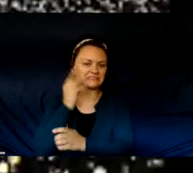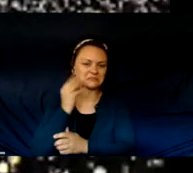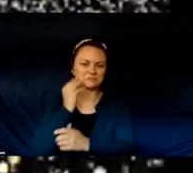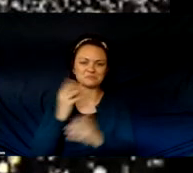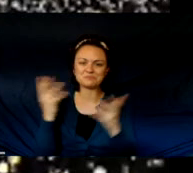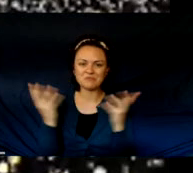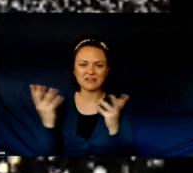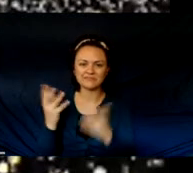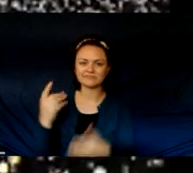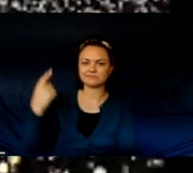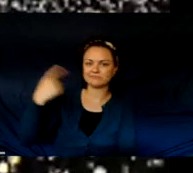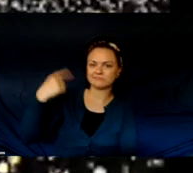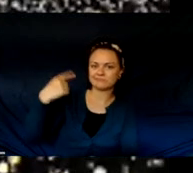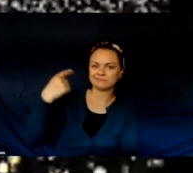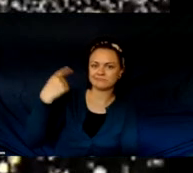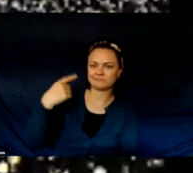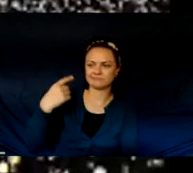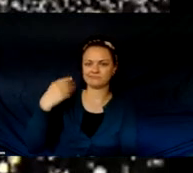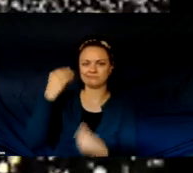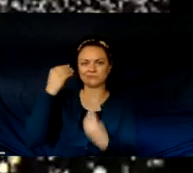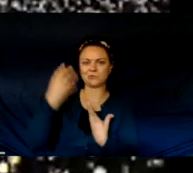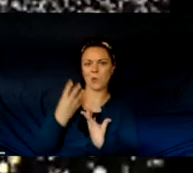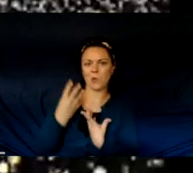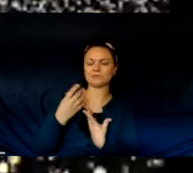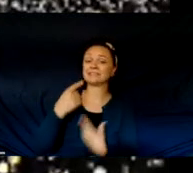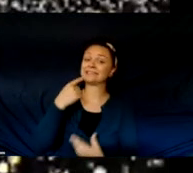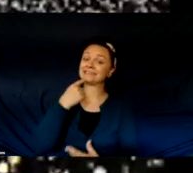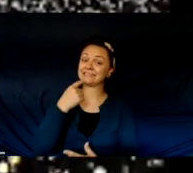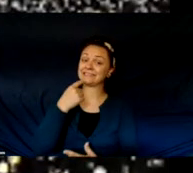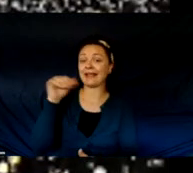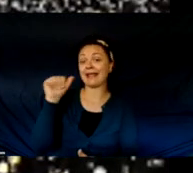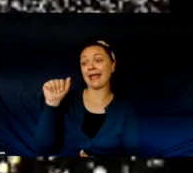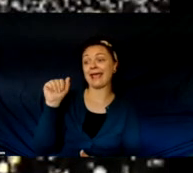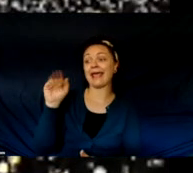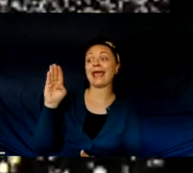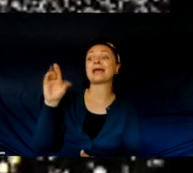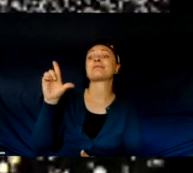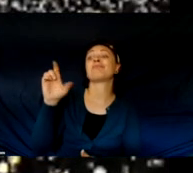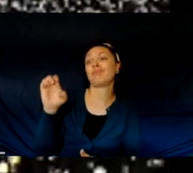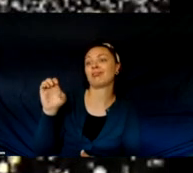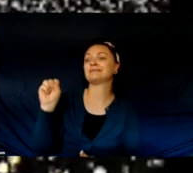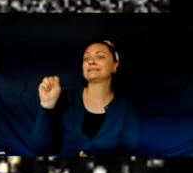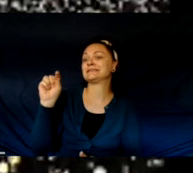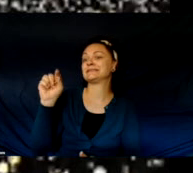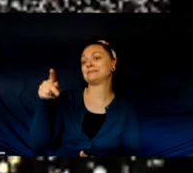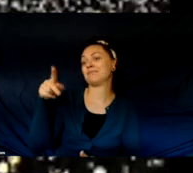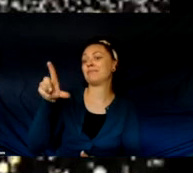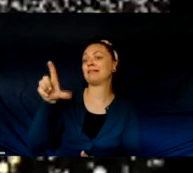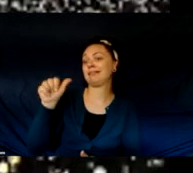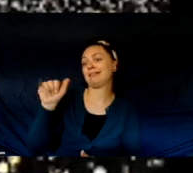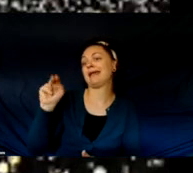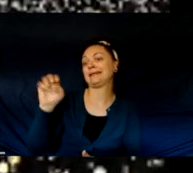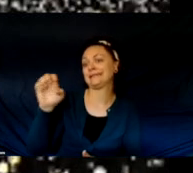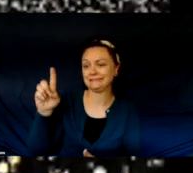or I'd like to say ablesplained about our needs and services,